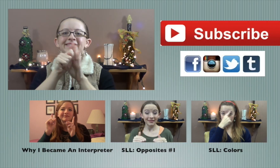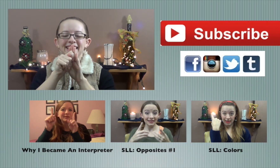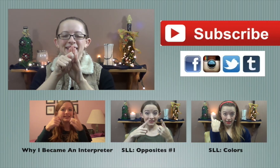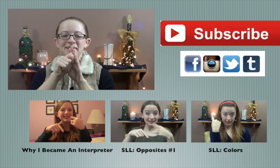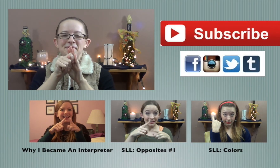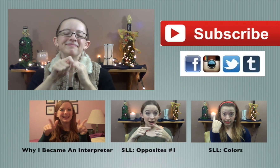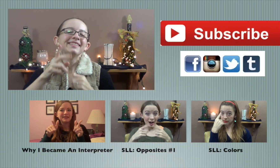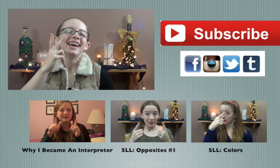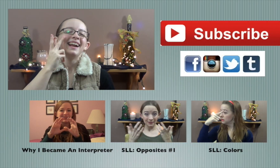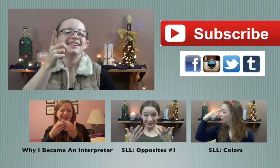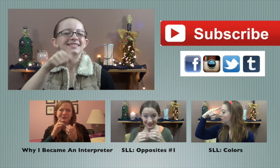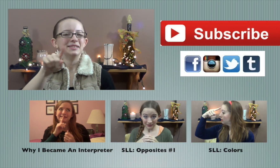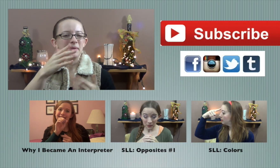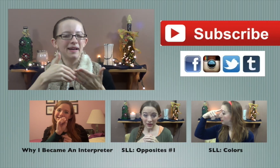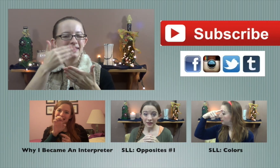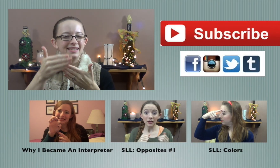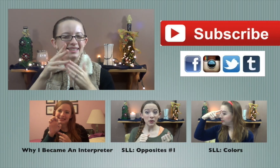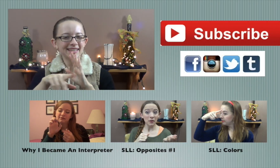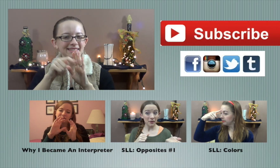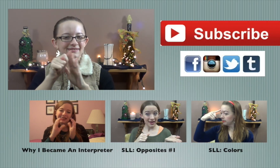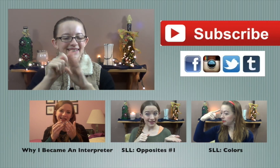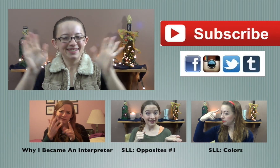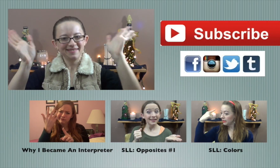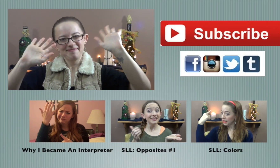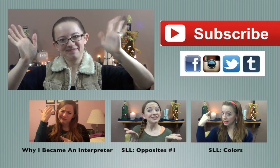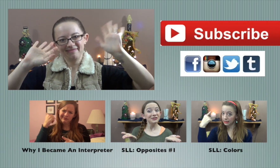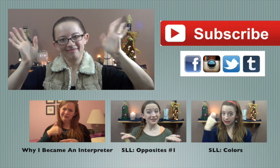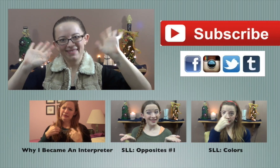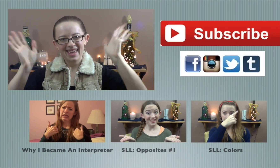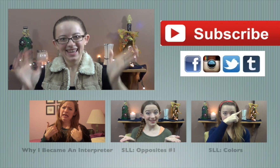guys here as always and I'll see you in the next video. Bye guys!